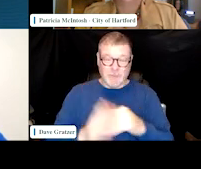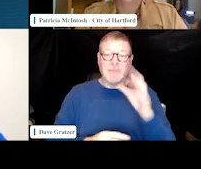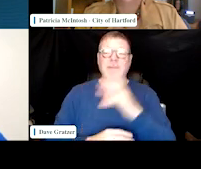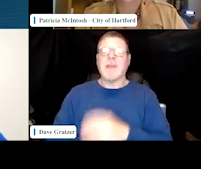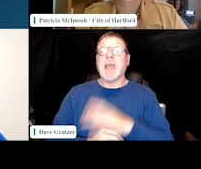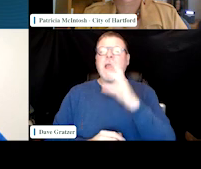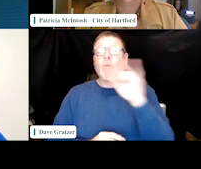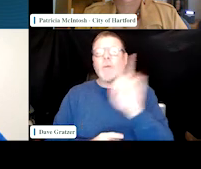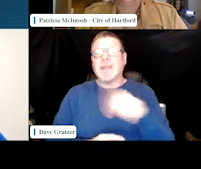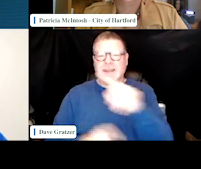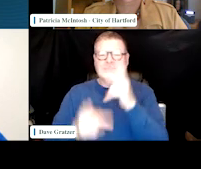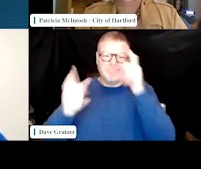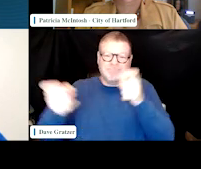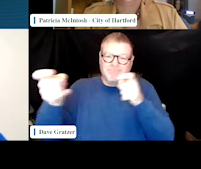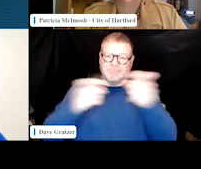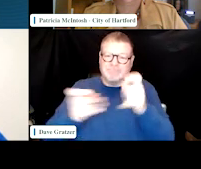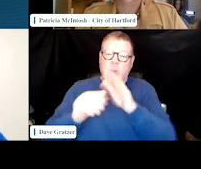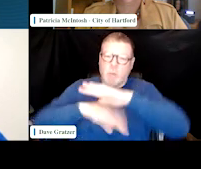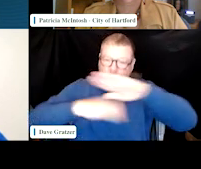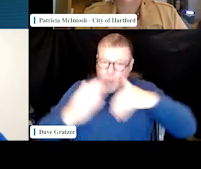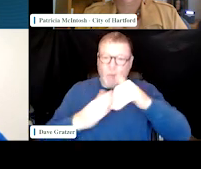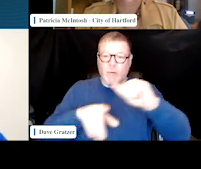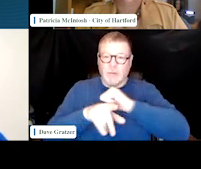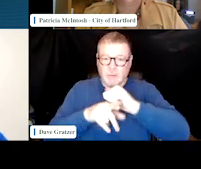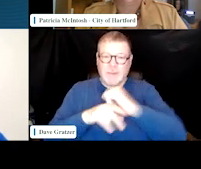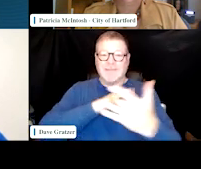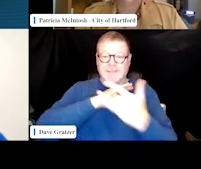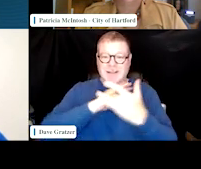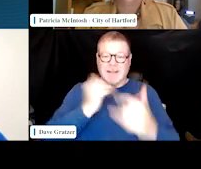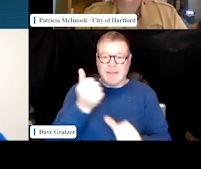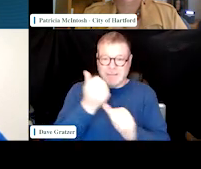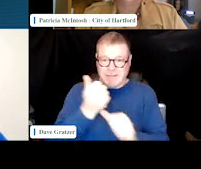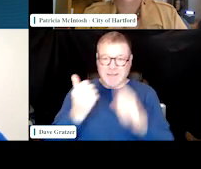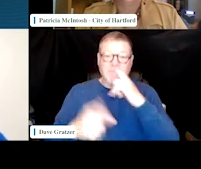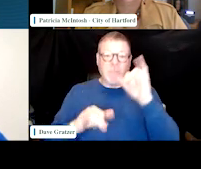where he oversees all training and technical assistance activities for the Center.